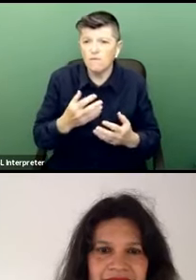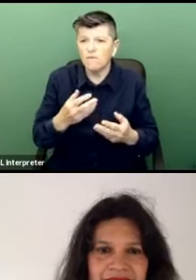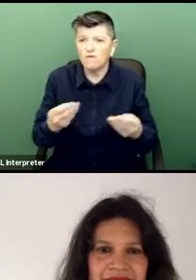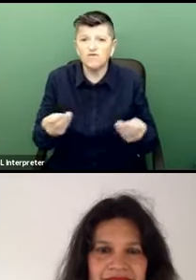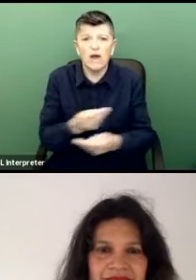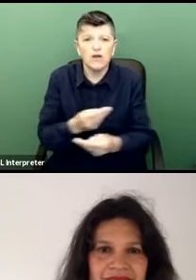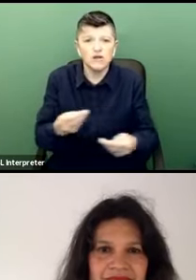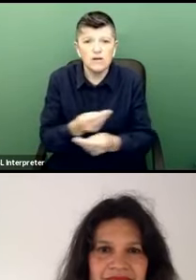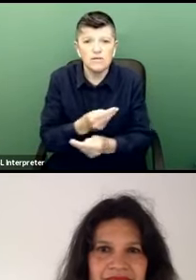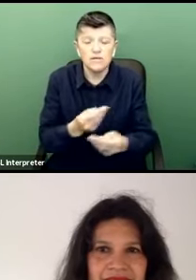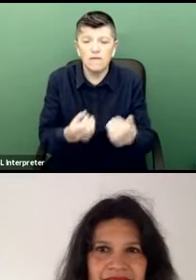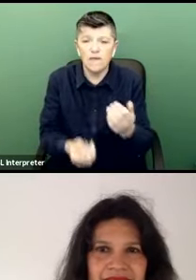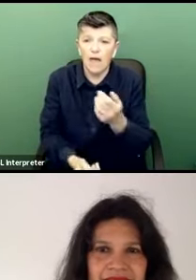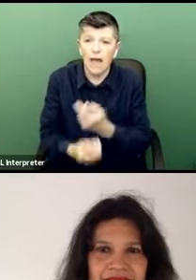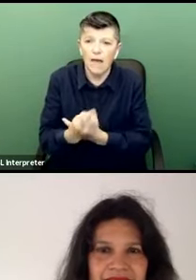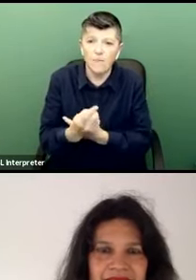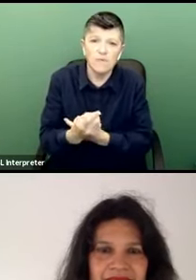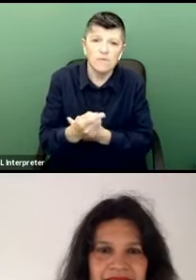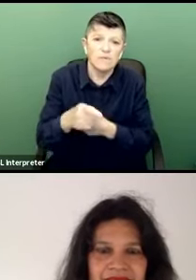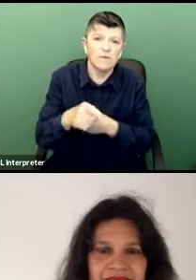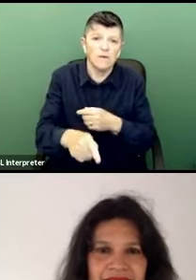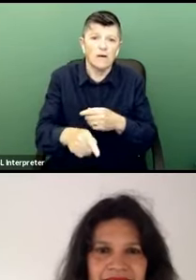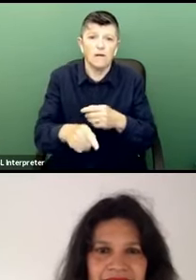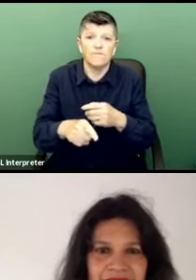as what's happening in the Forth Valley